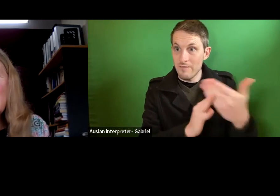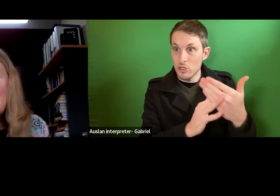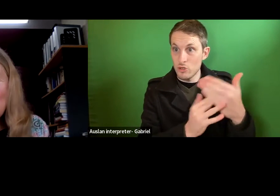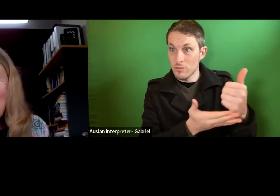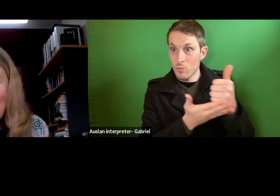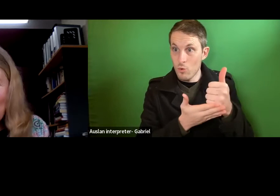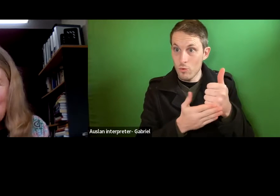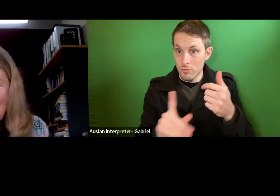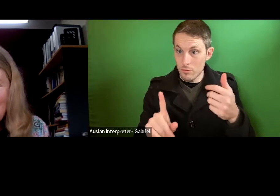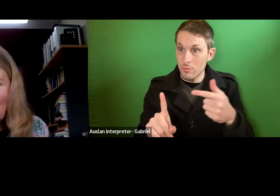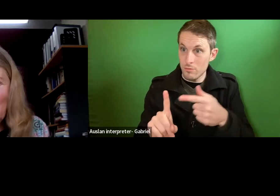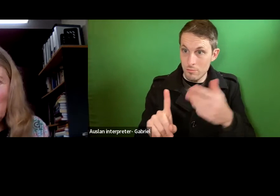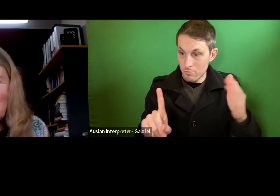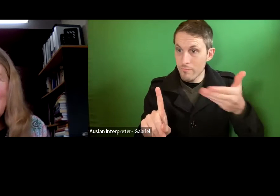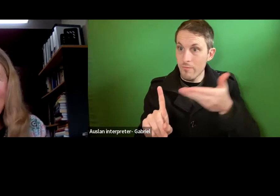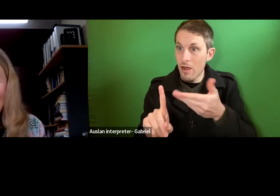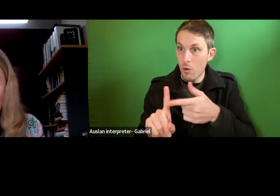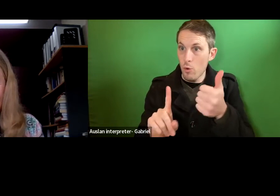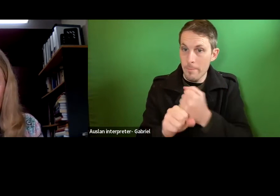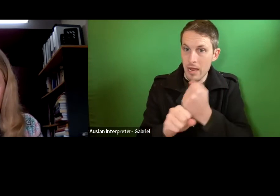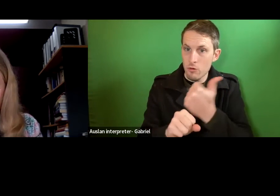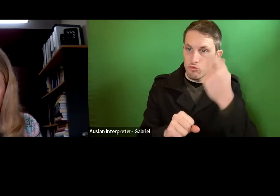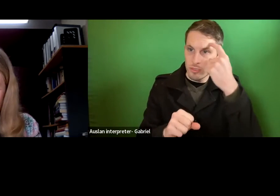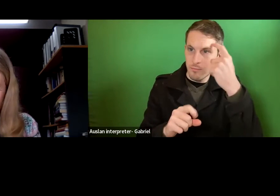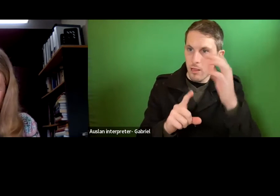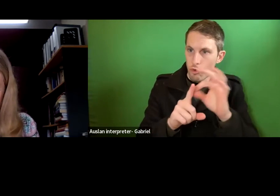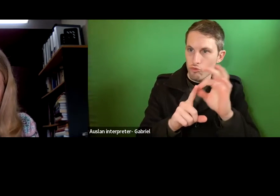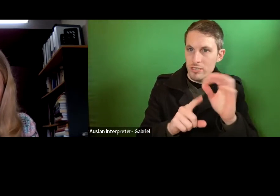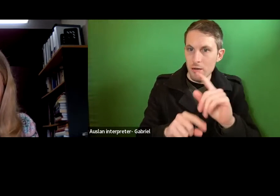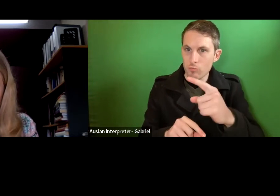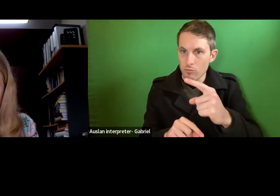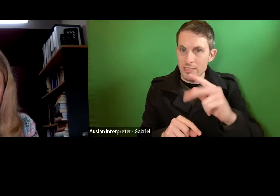they do make reasonable progress through primary school and even into secondary.